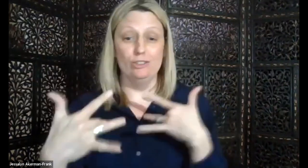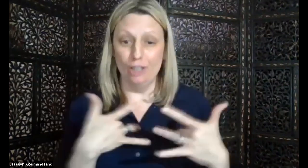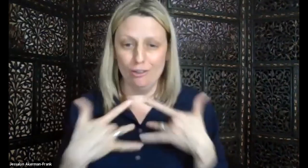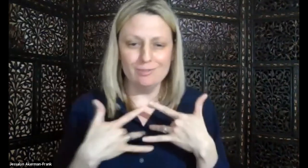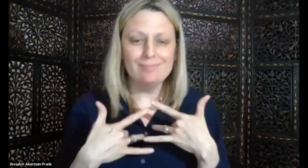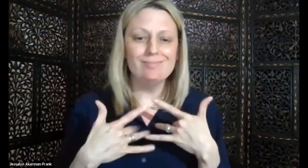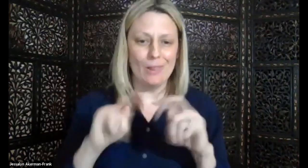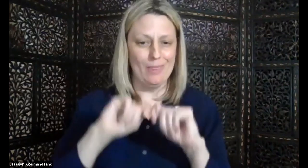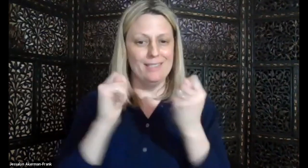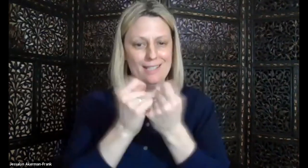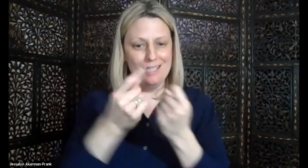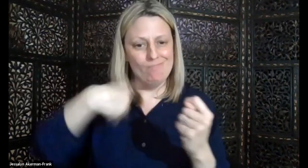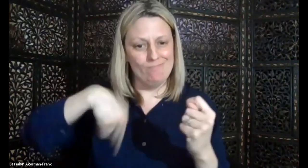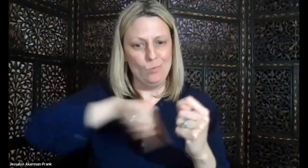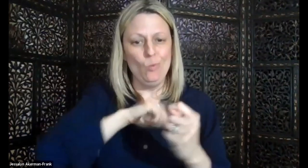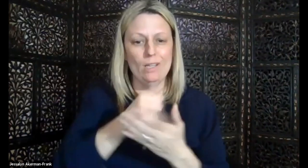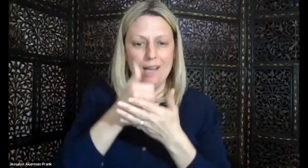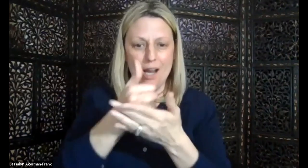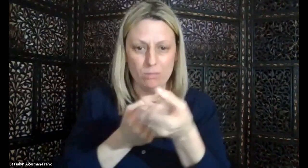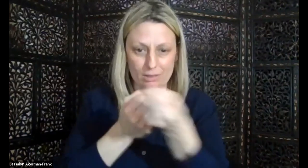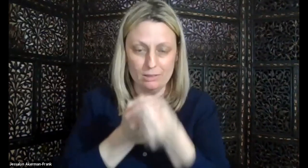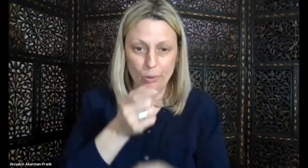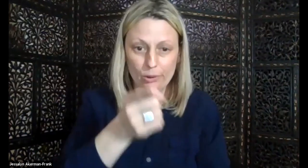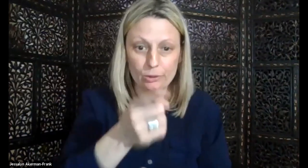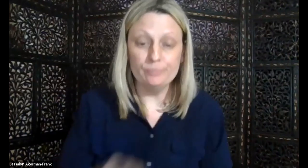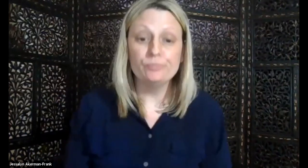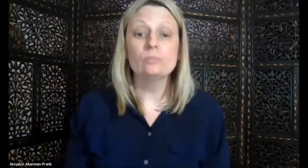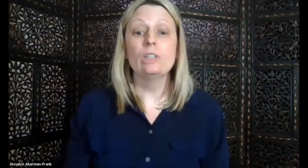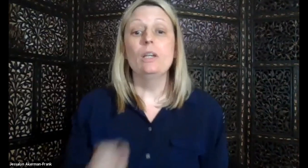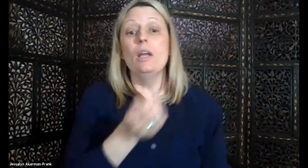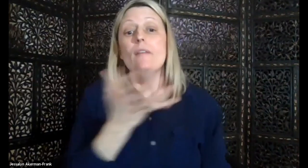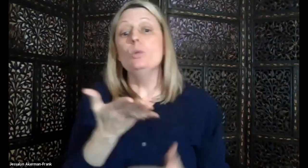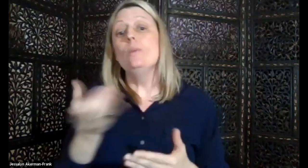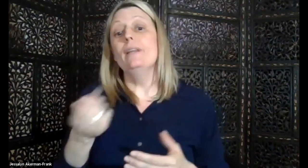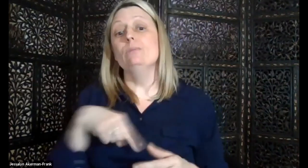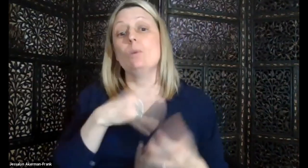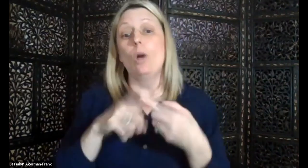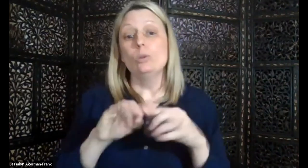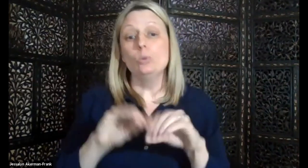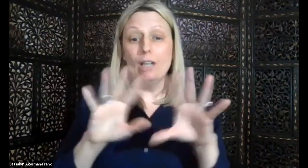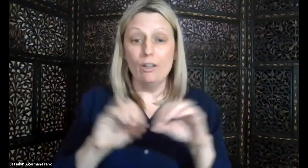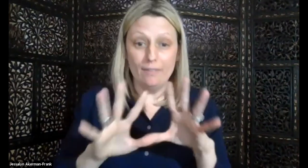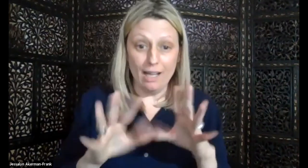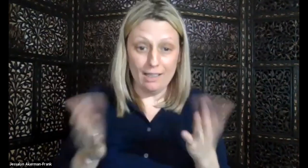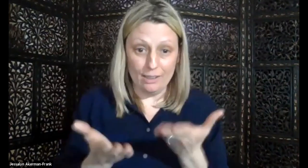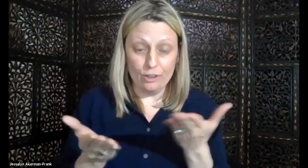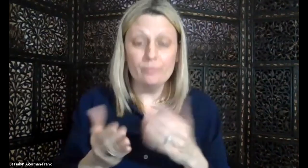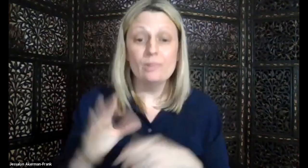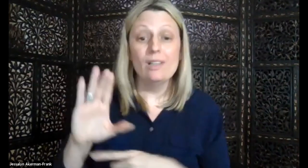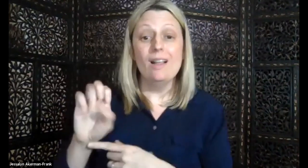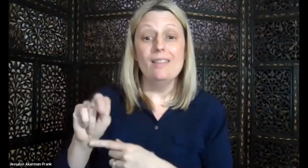Many people received, said that they've received a few of them within the course of the week and they were concerned. So the